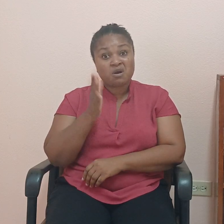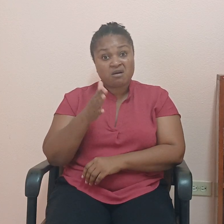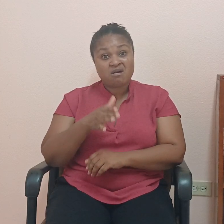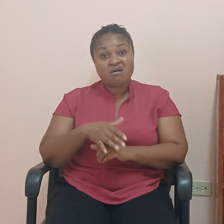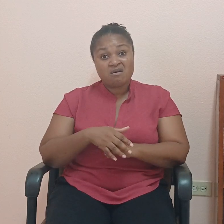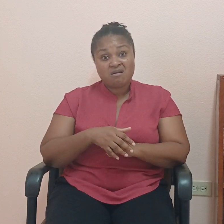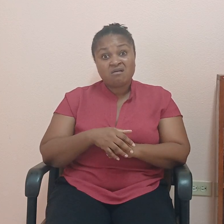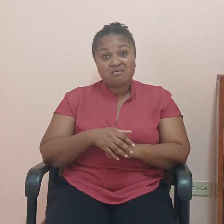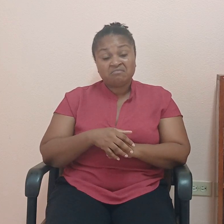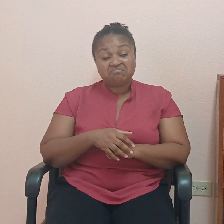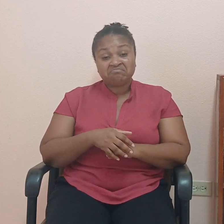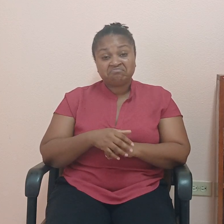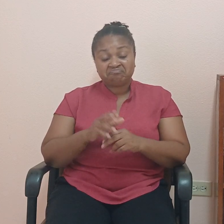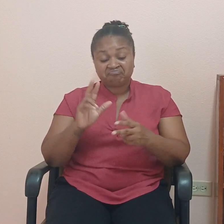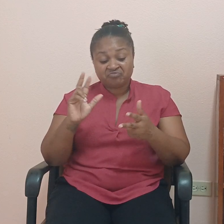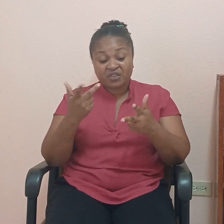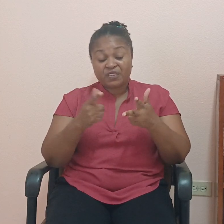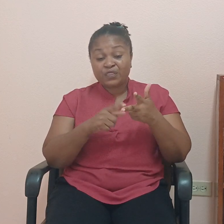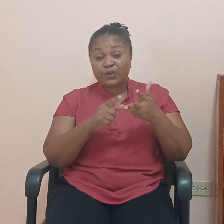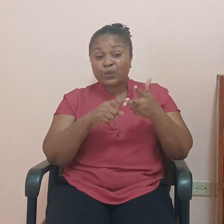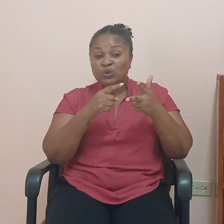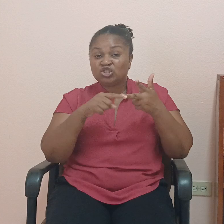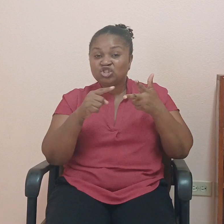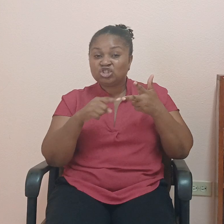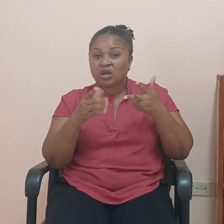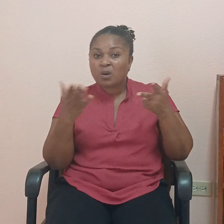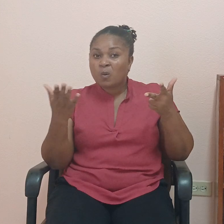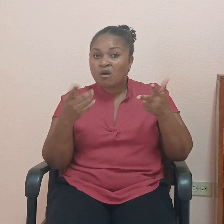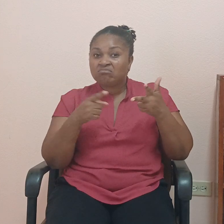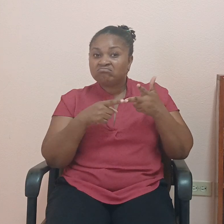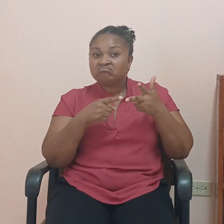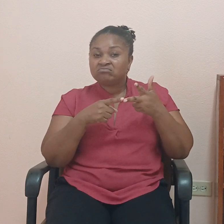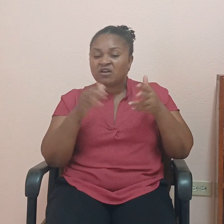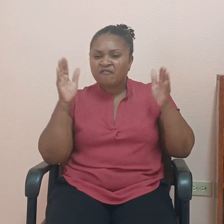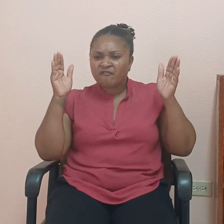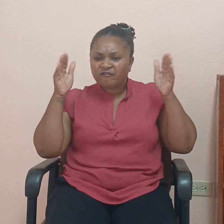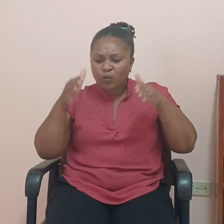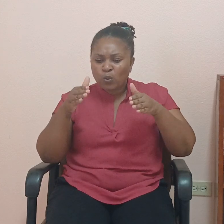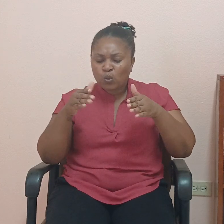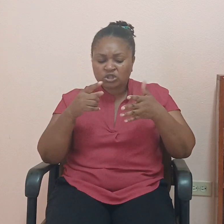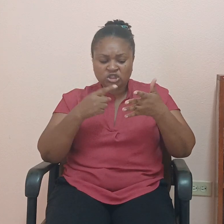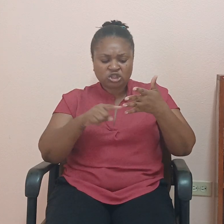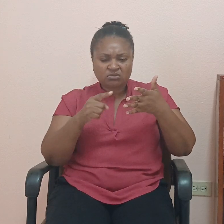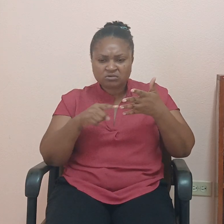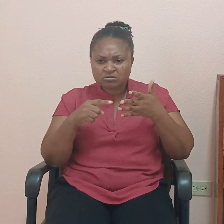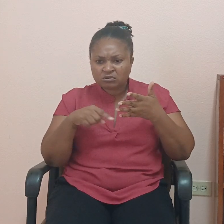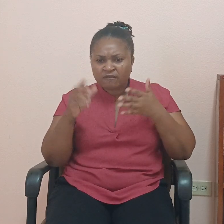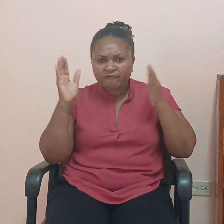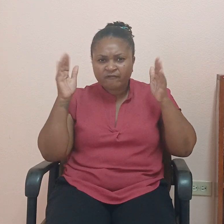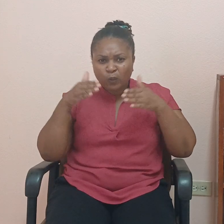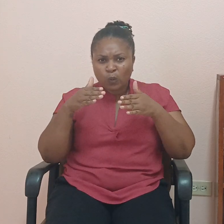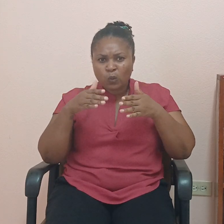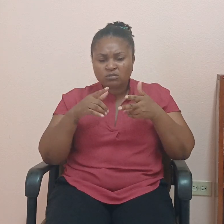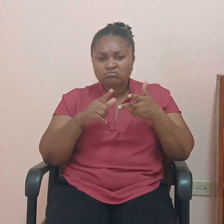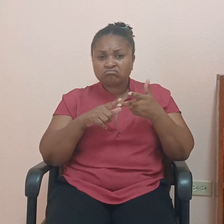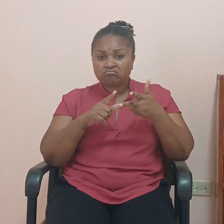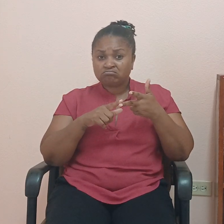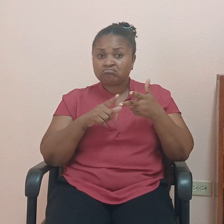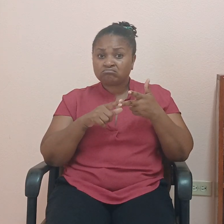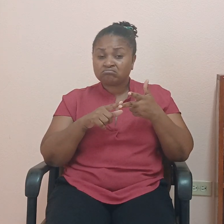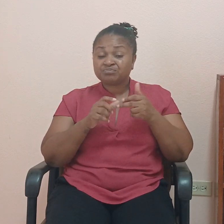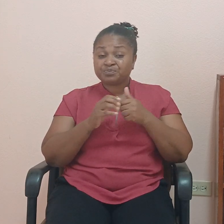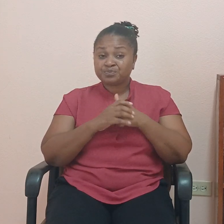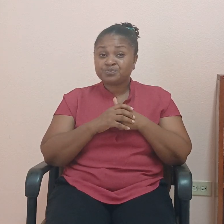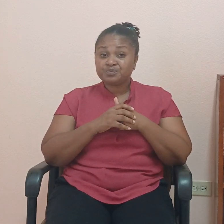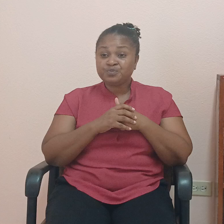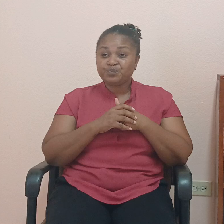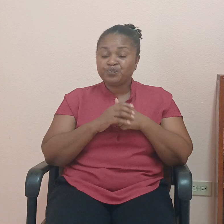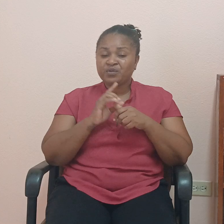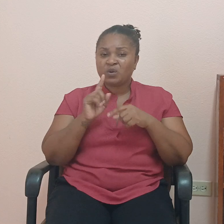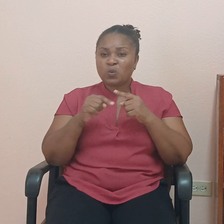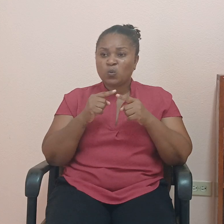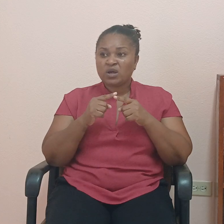THE FOCUS CHECK WHEN WE ARE FACING CHALLENGING